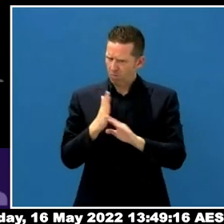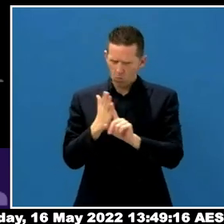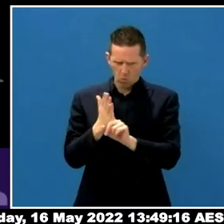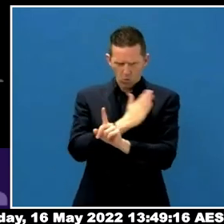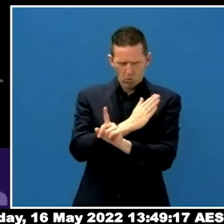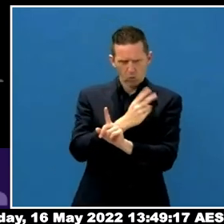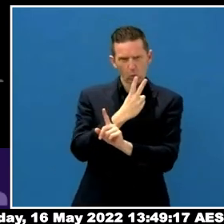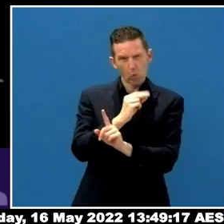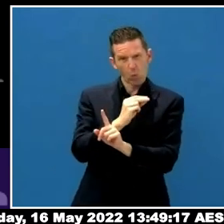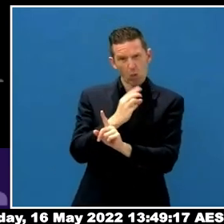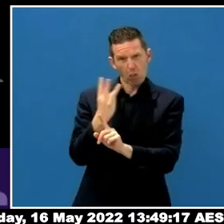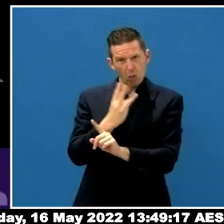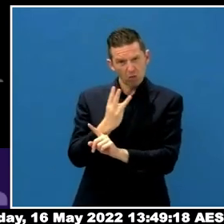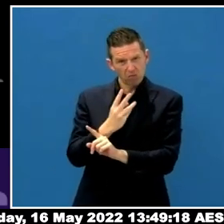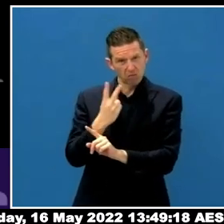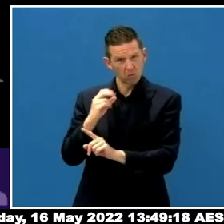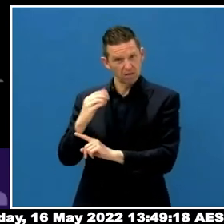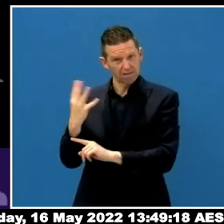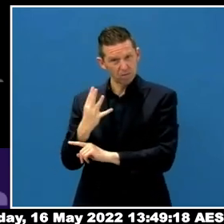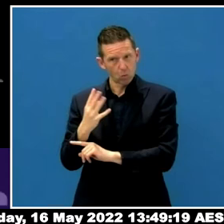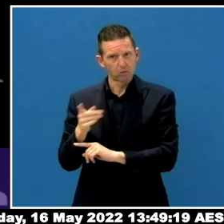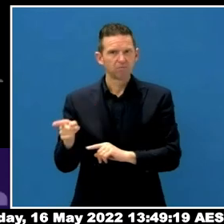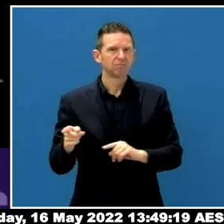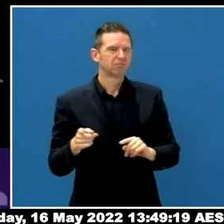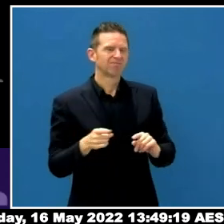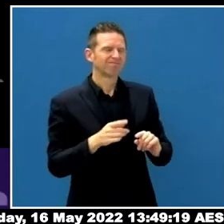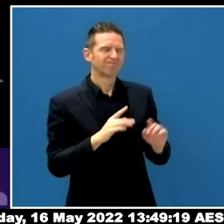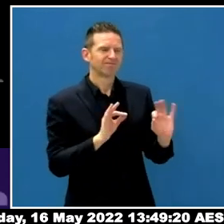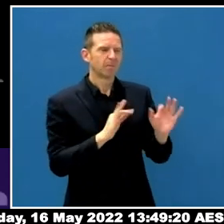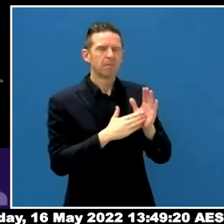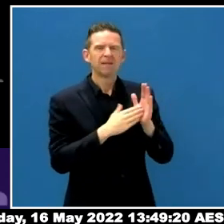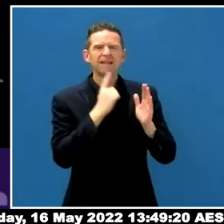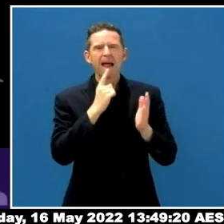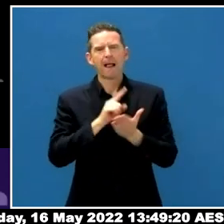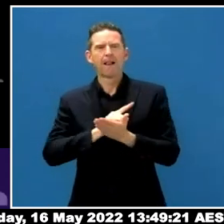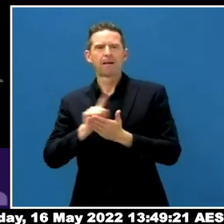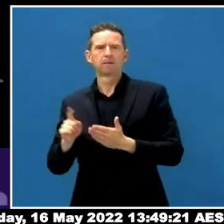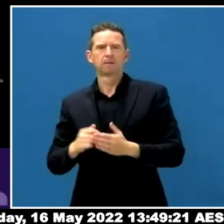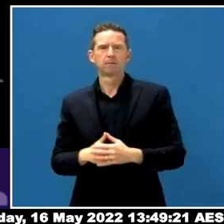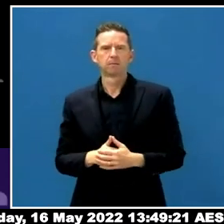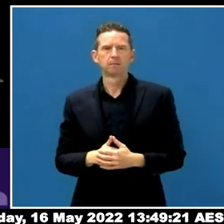Are we talking - I'm talking between 2019 and 2020.